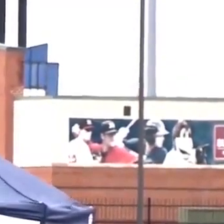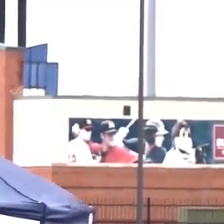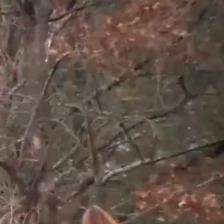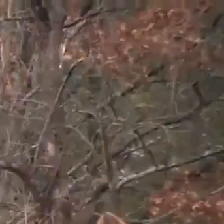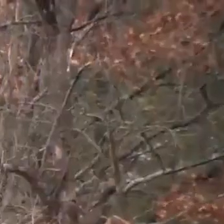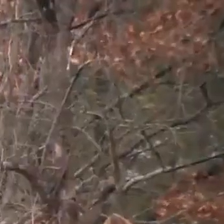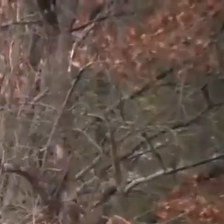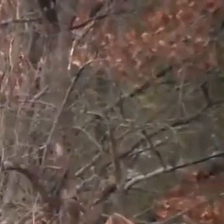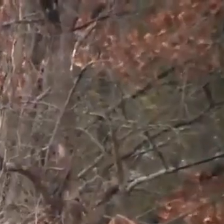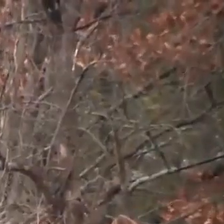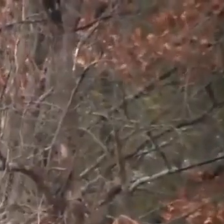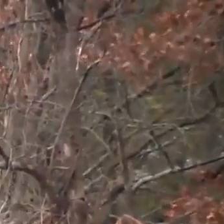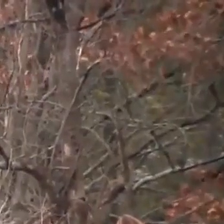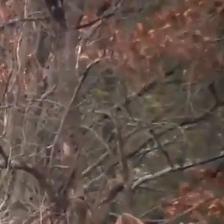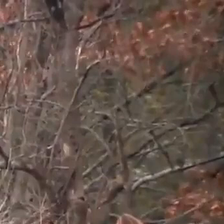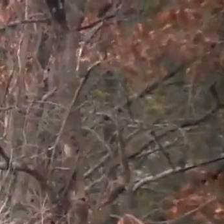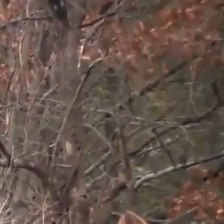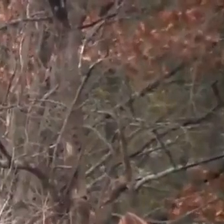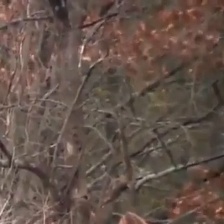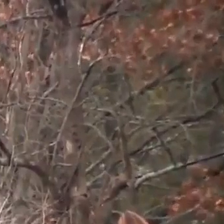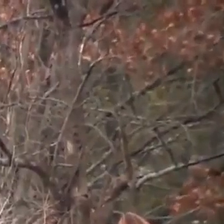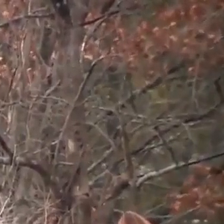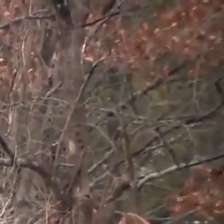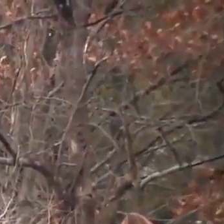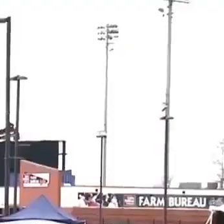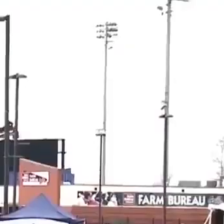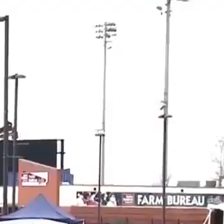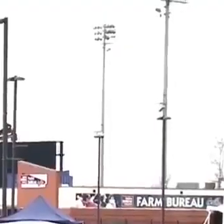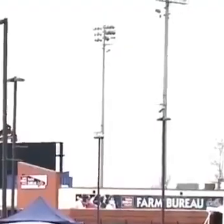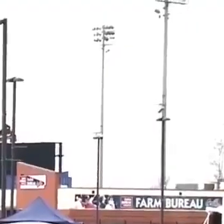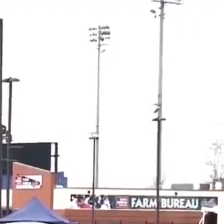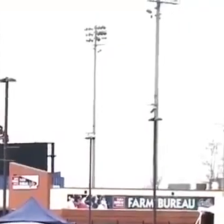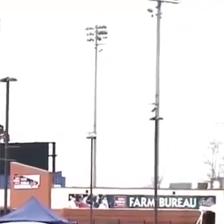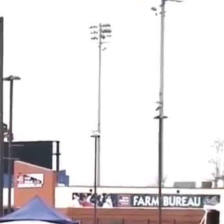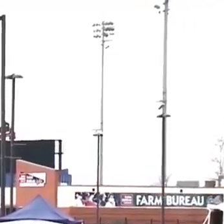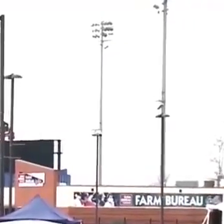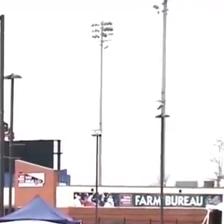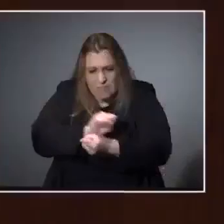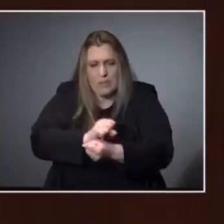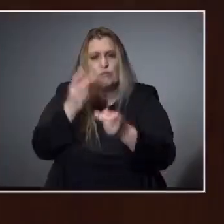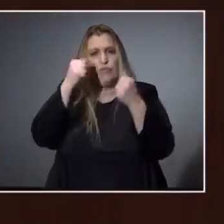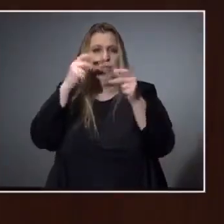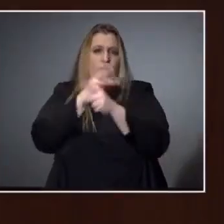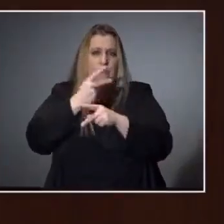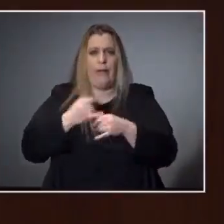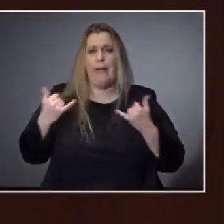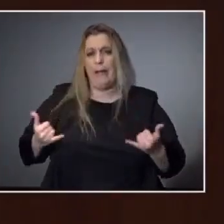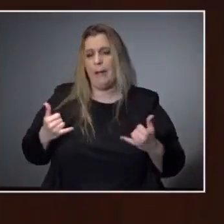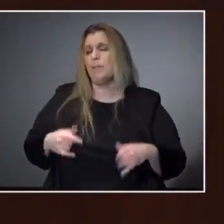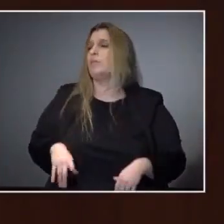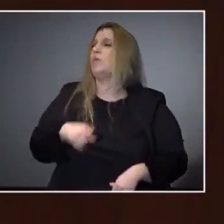ANOTHER THEORY FROM HEALTH OFFICIALS IS AFRICAN AMERICANS WANT TO RECEIVE THE VACCINE FROM THEIR PHYSICIAN.